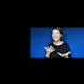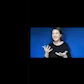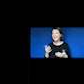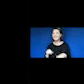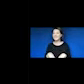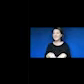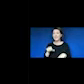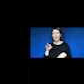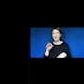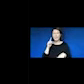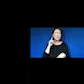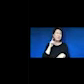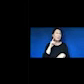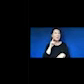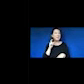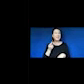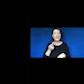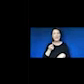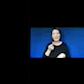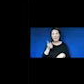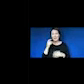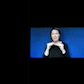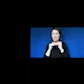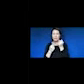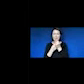or support, and his job coach may not be on the site at that time.